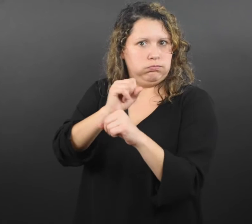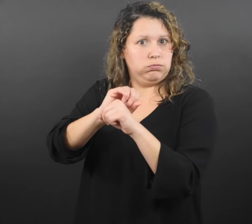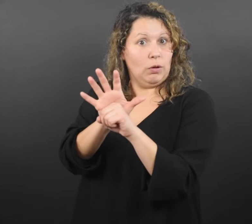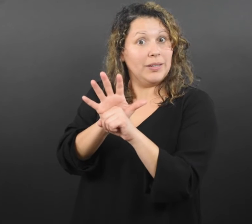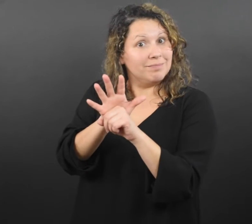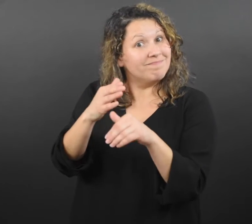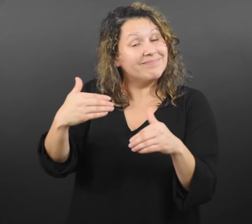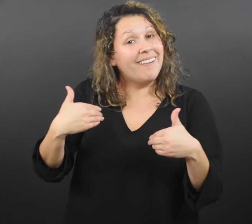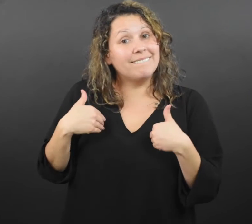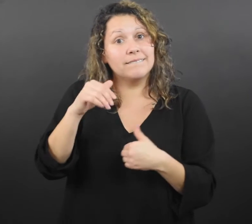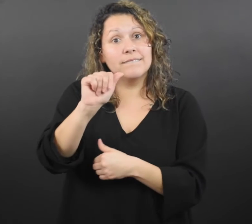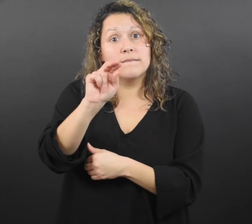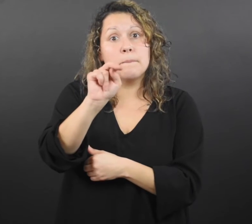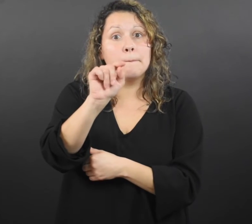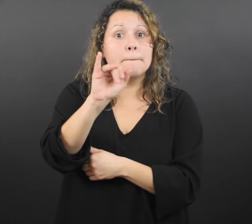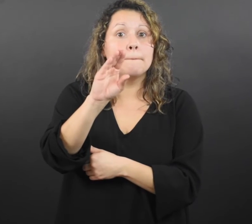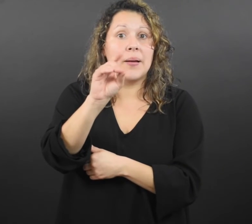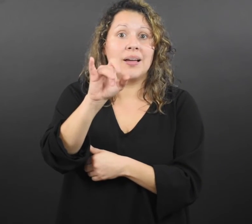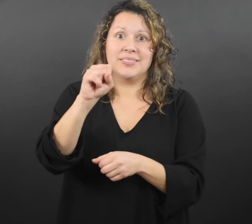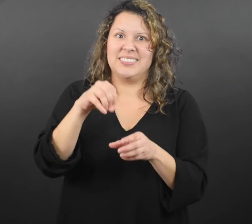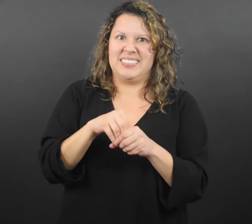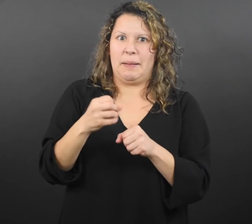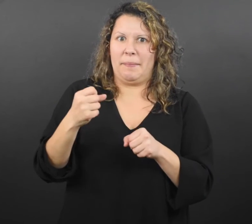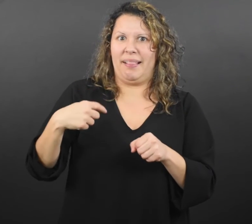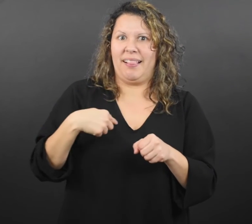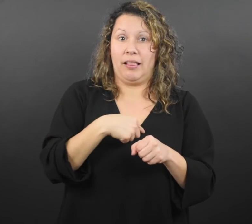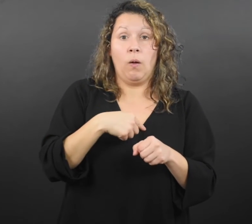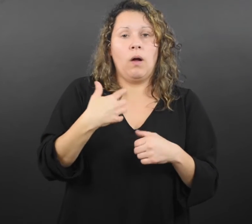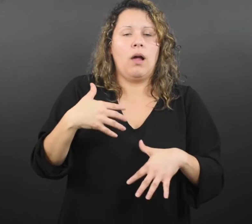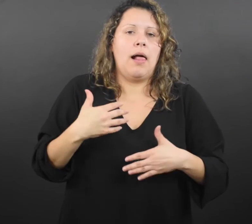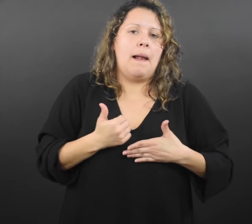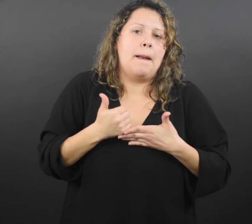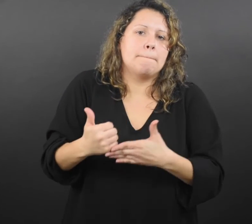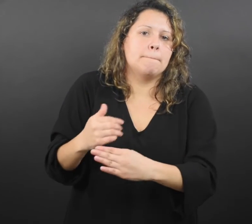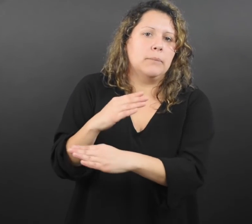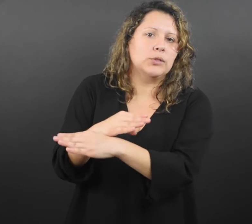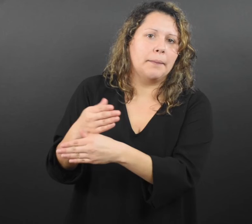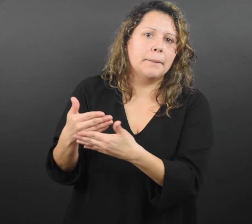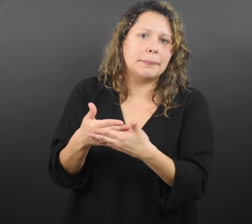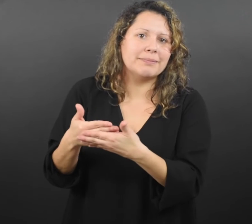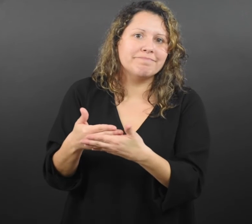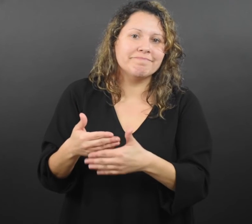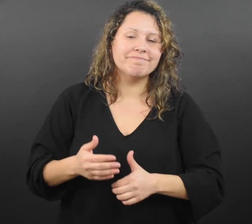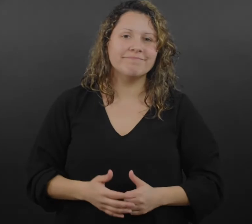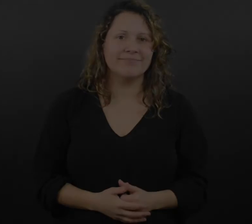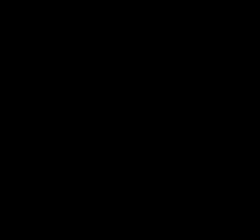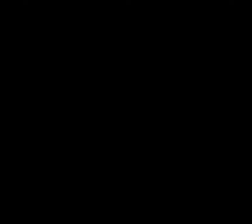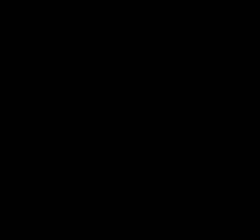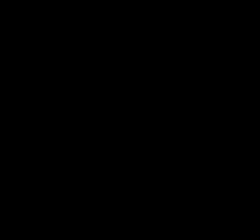vaccines have antibodies in their milk, which could help protect their babies.